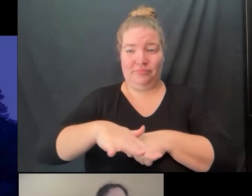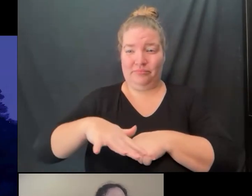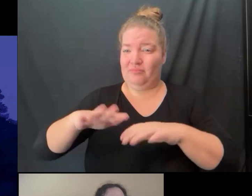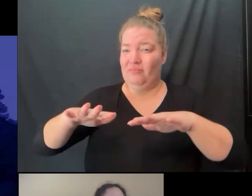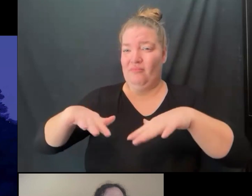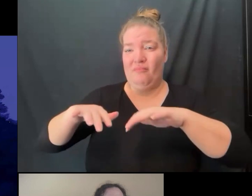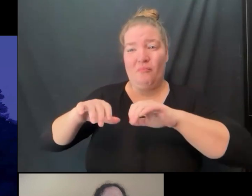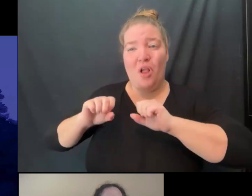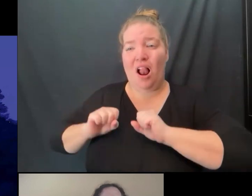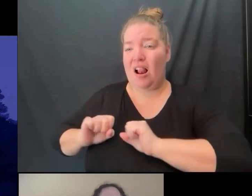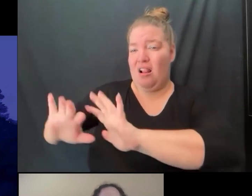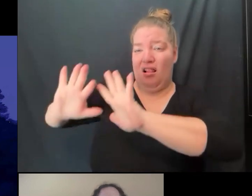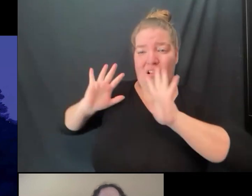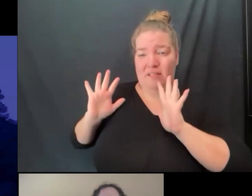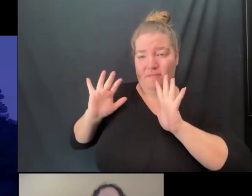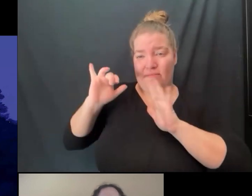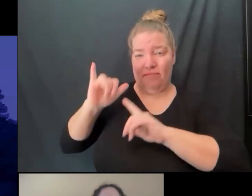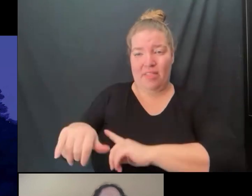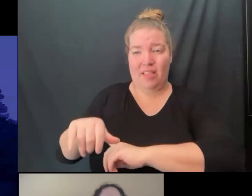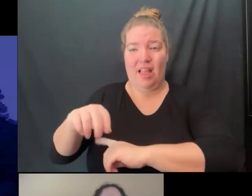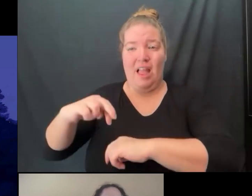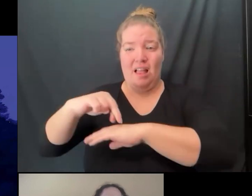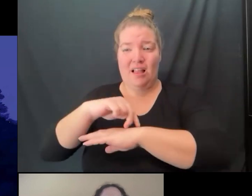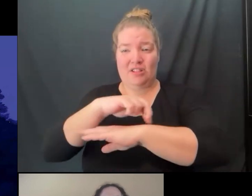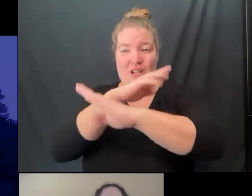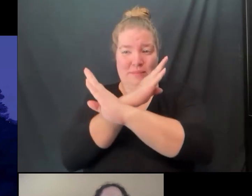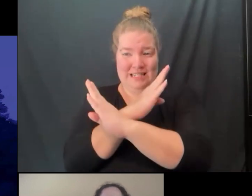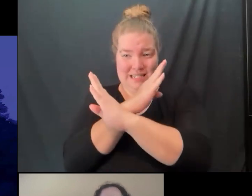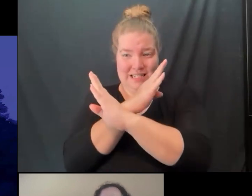I'd like us to all take a moment to acknowledge the situation wherever we live.